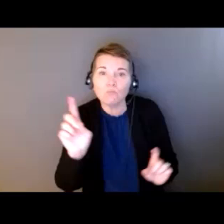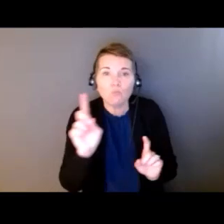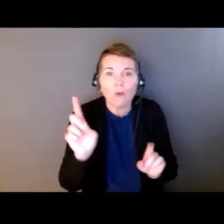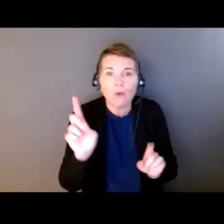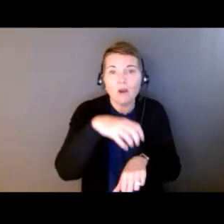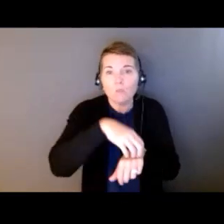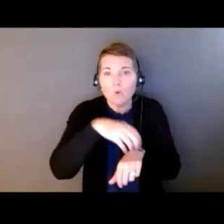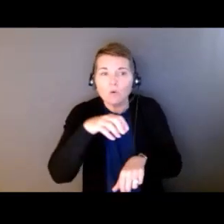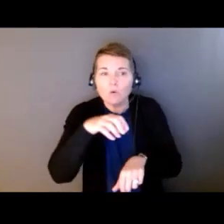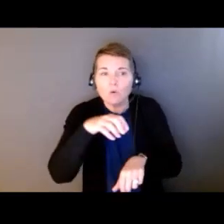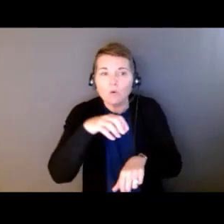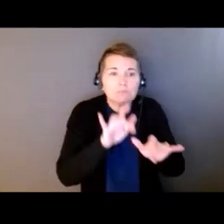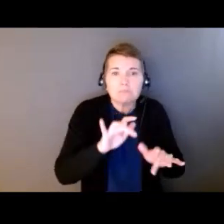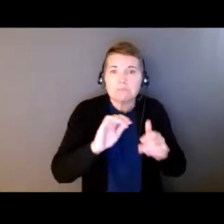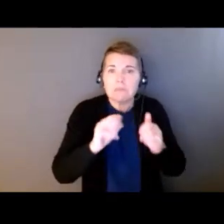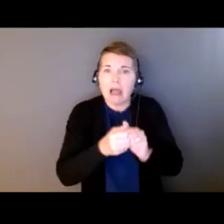a bit of how to prepare your application.